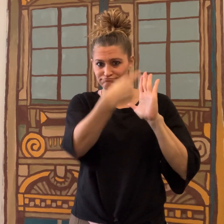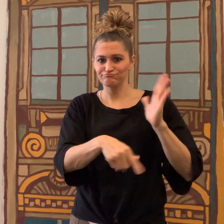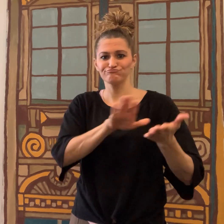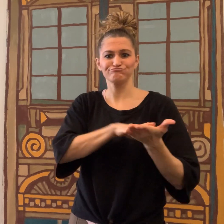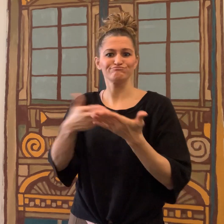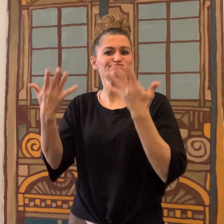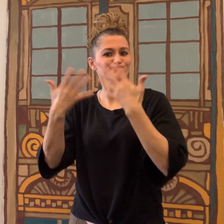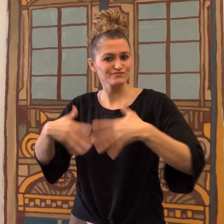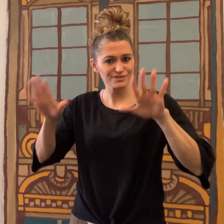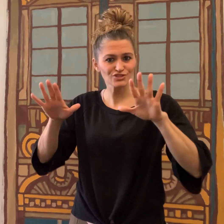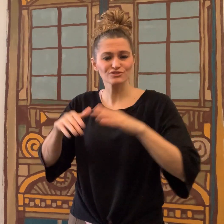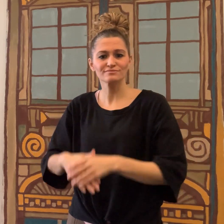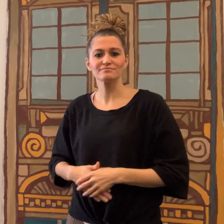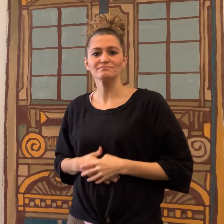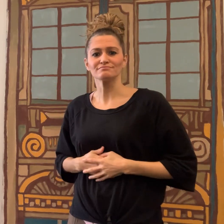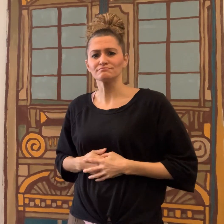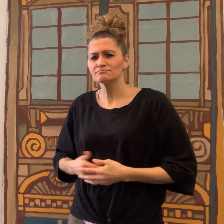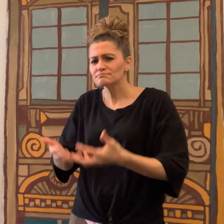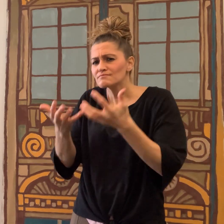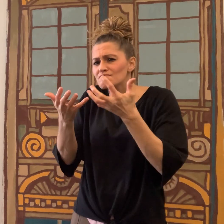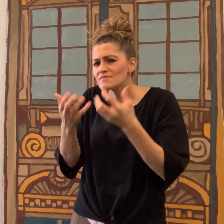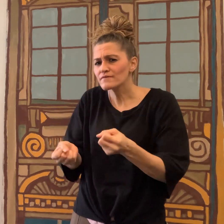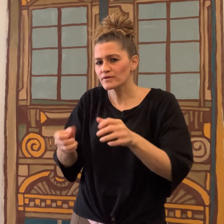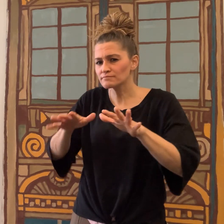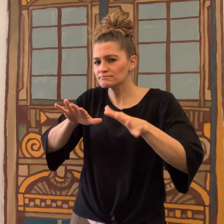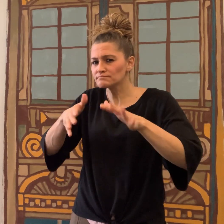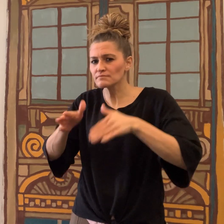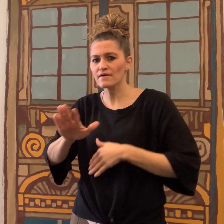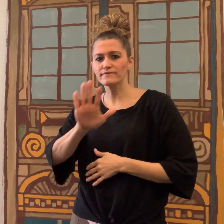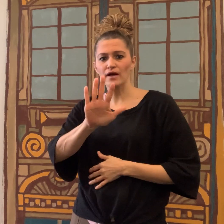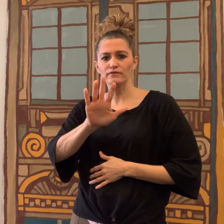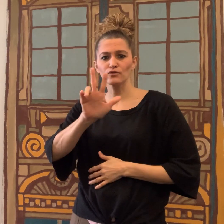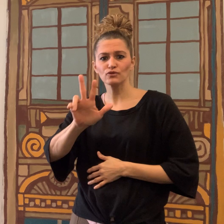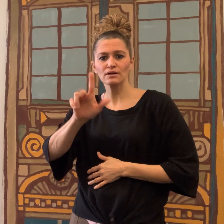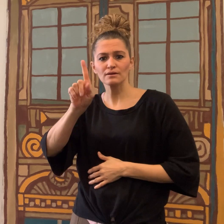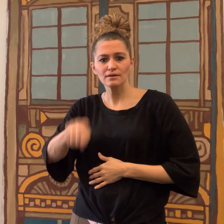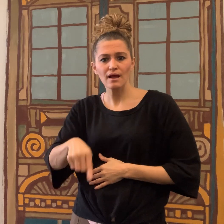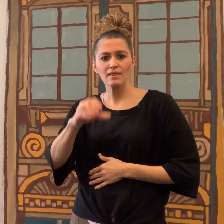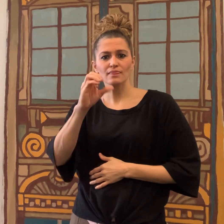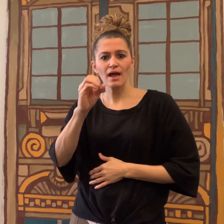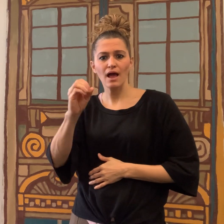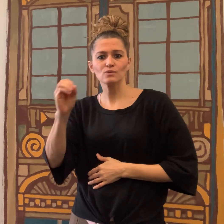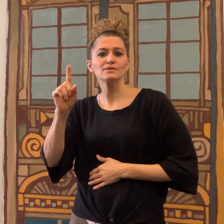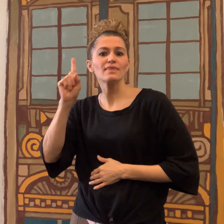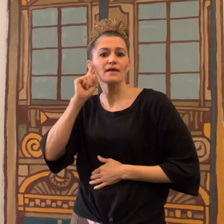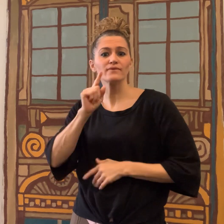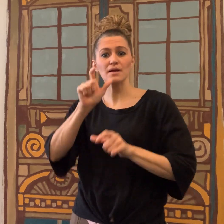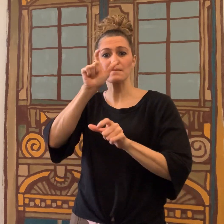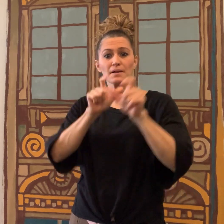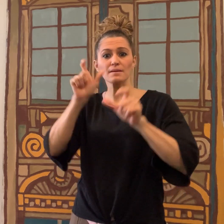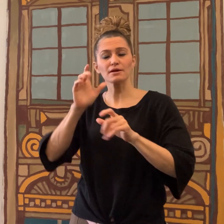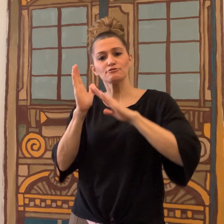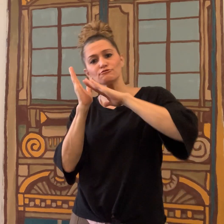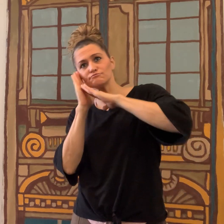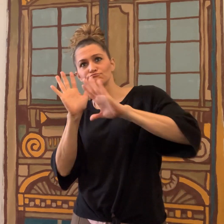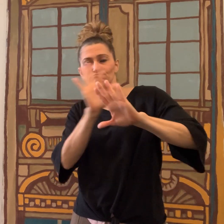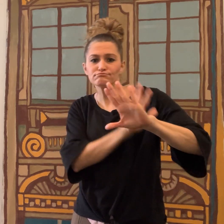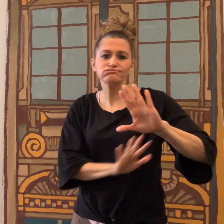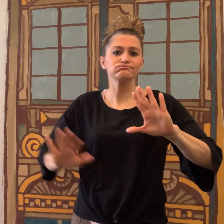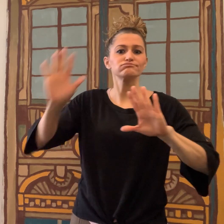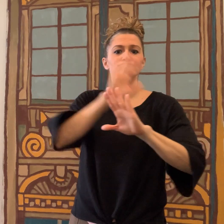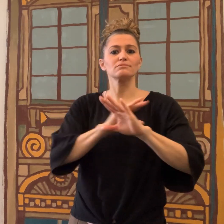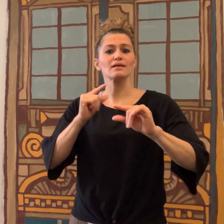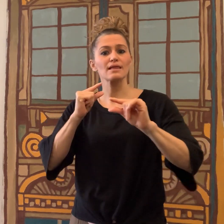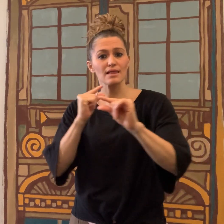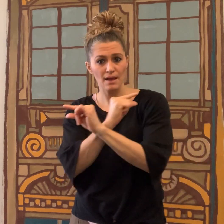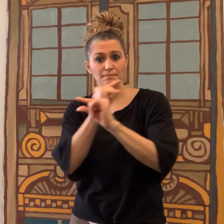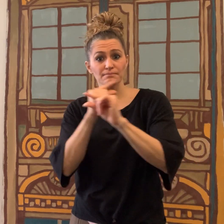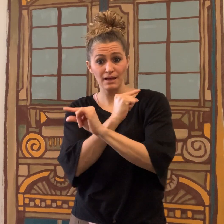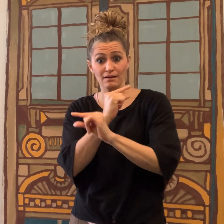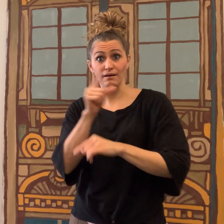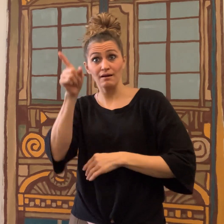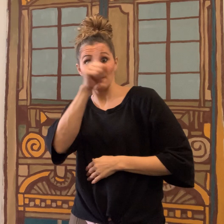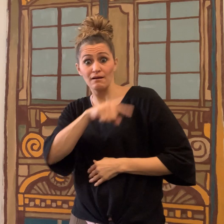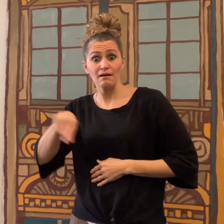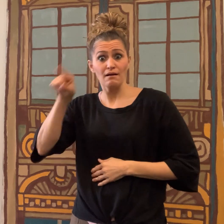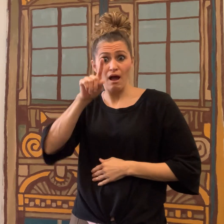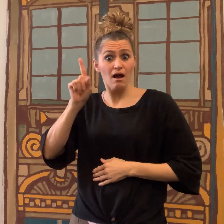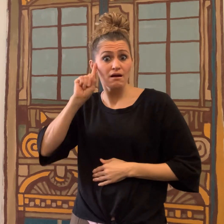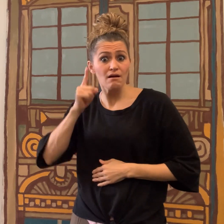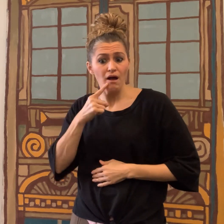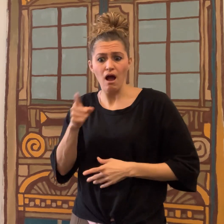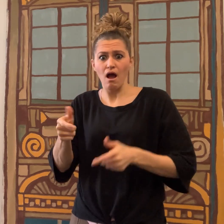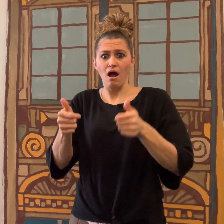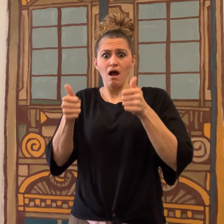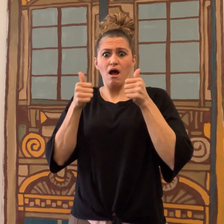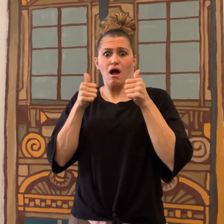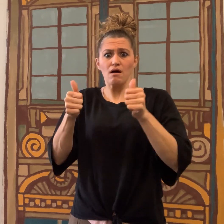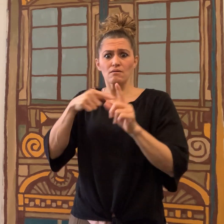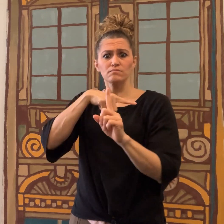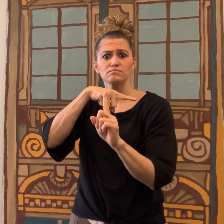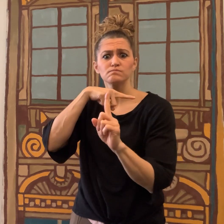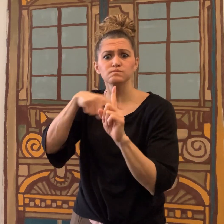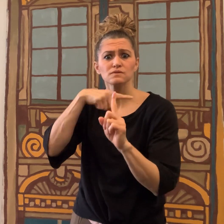There are about 53,000 Deaf people in the Gambia who could benefit from